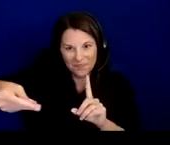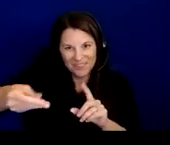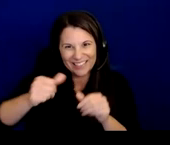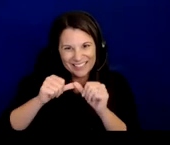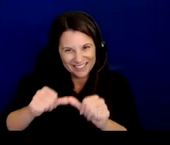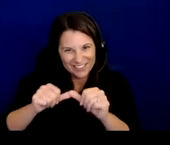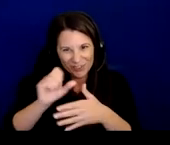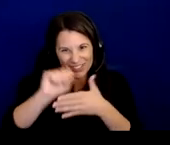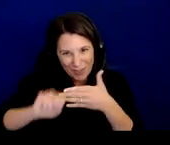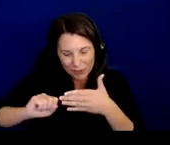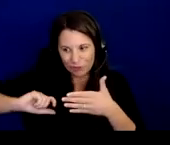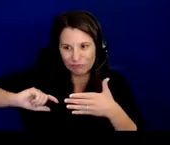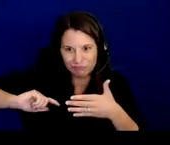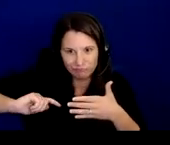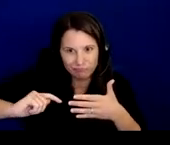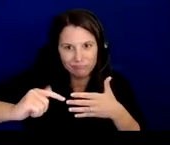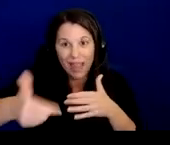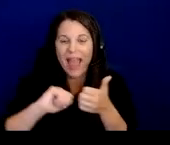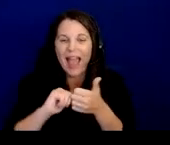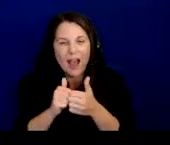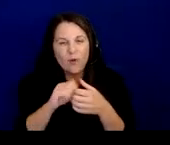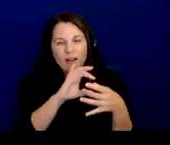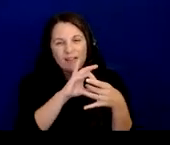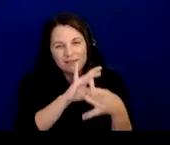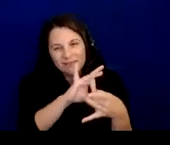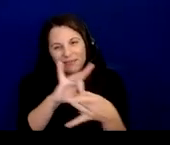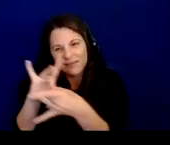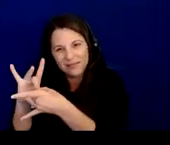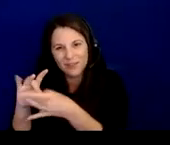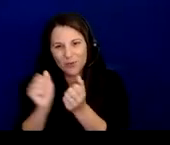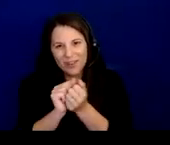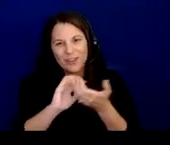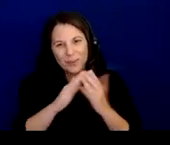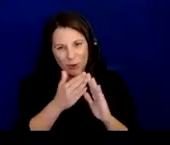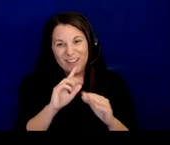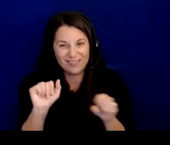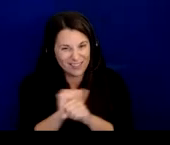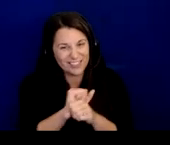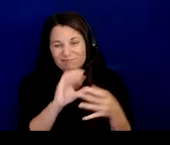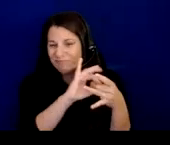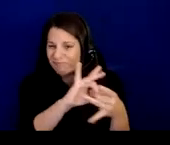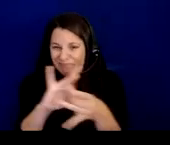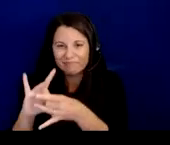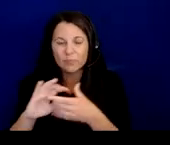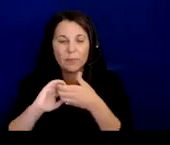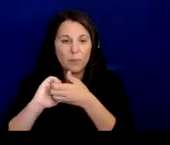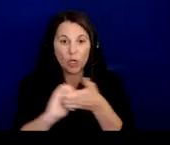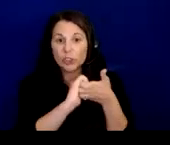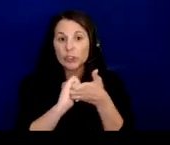those authentic relationships with the community, with their community organizations, community partners, the members of the community.